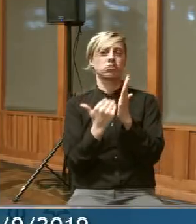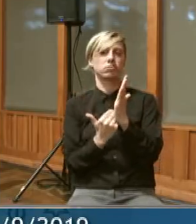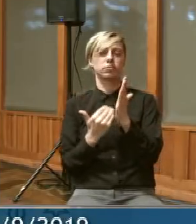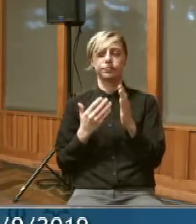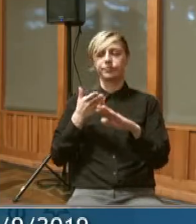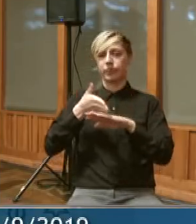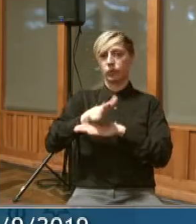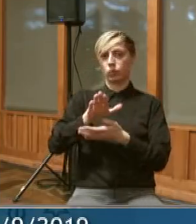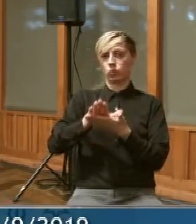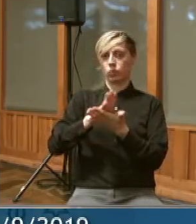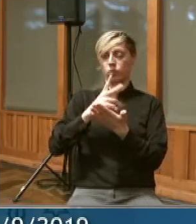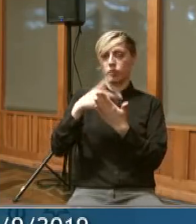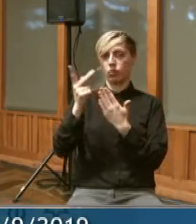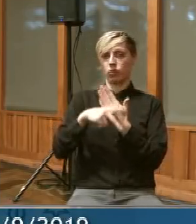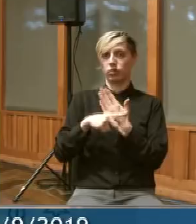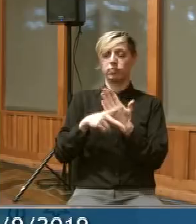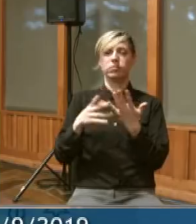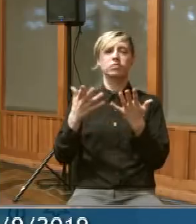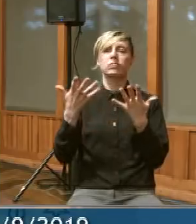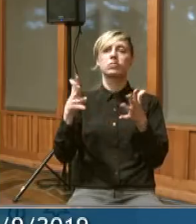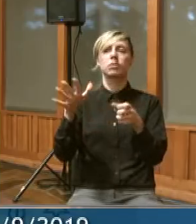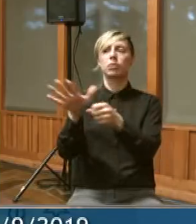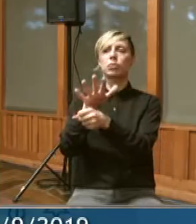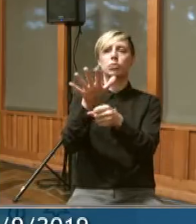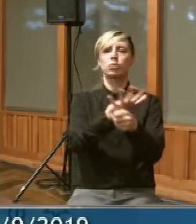WOULD NORMALLY HAVE STARTED BEFORE NOW, USUALLY HAVE A